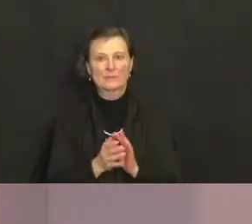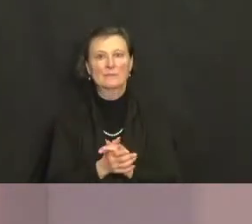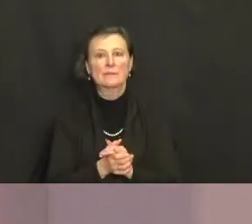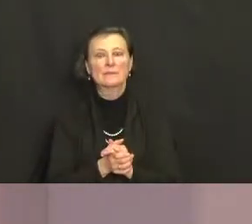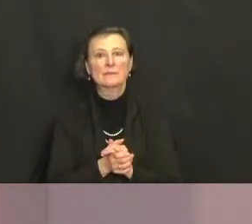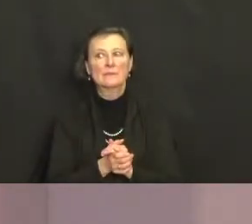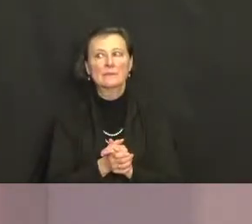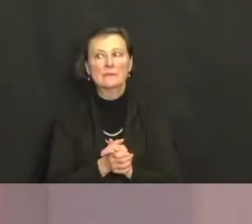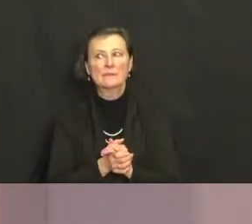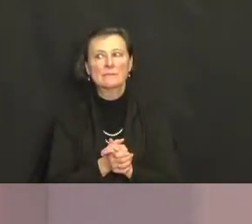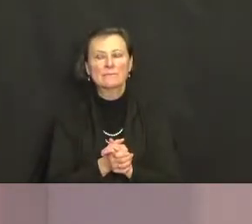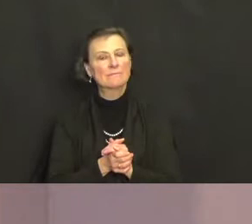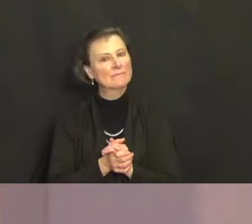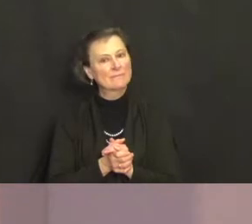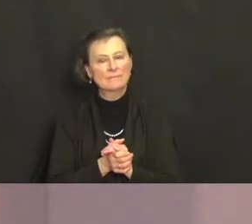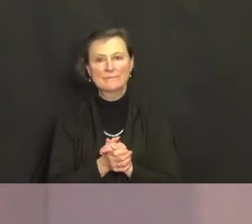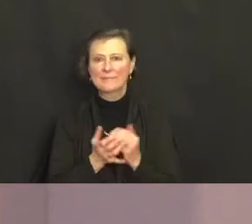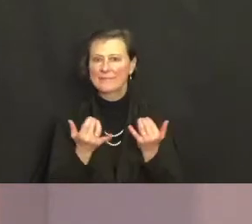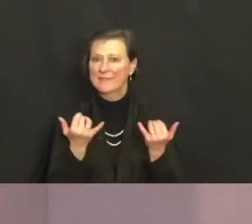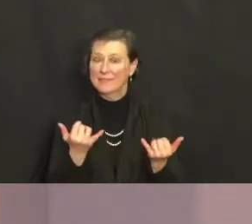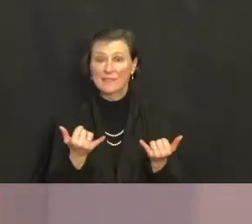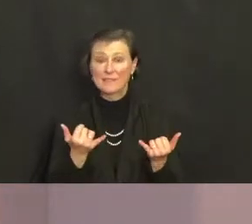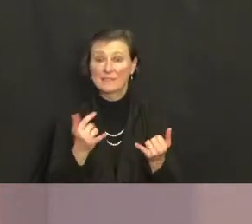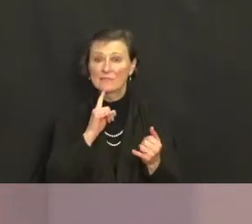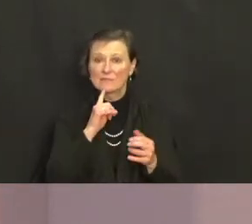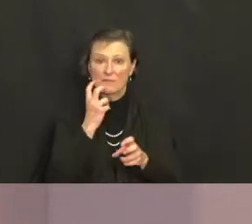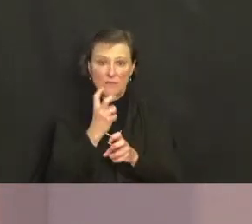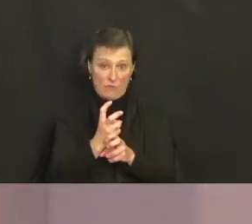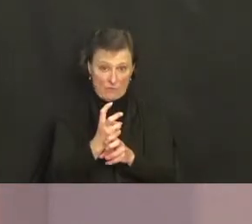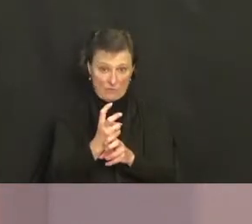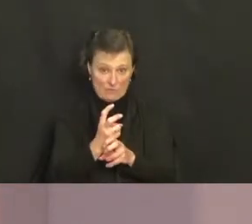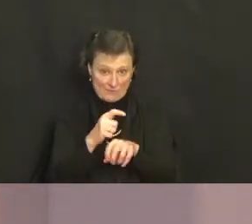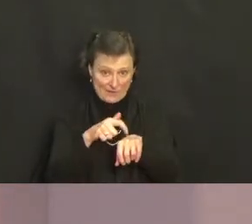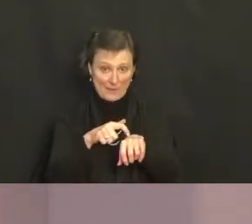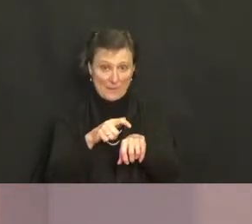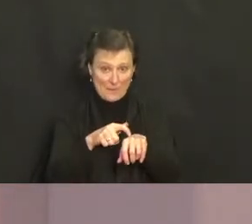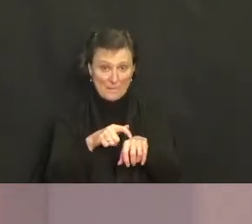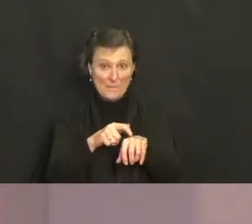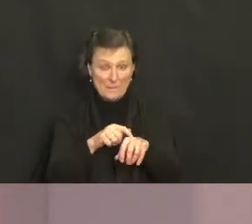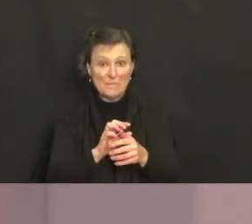This is a hard time.